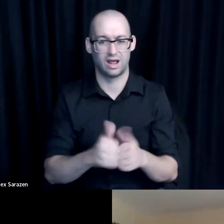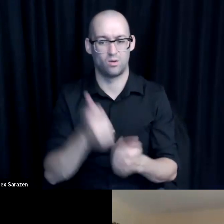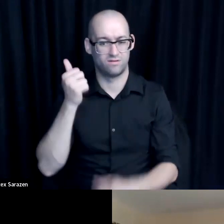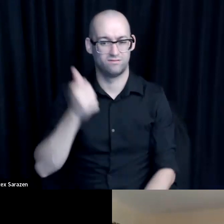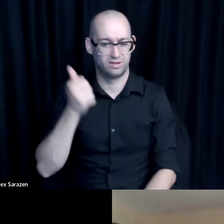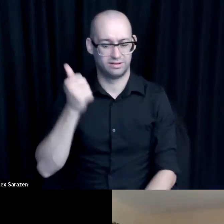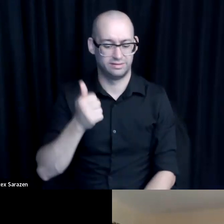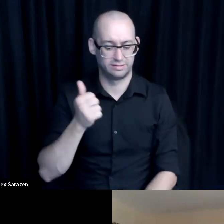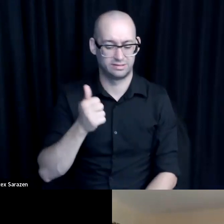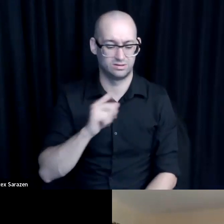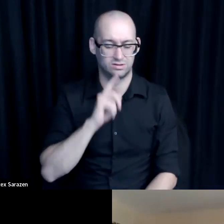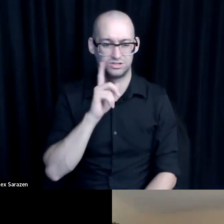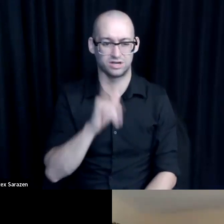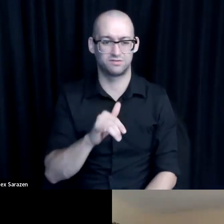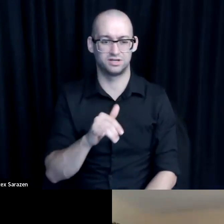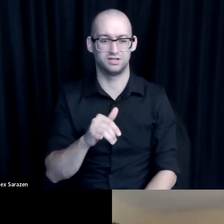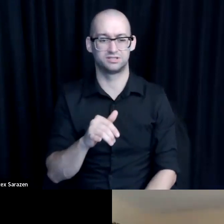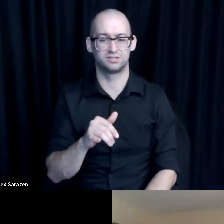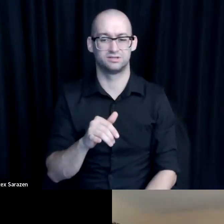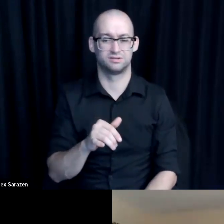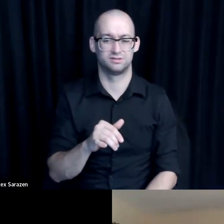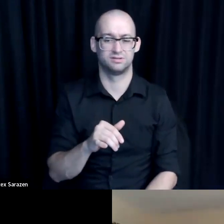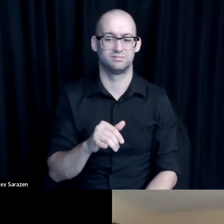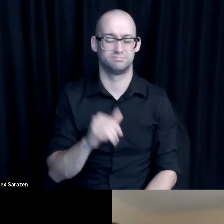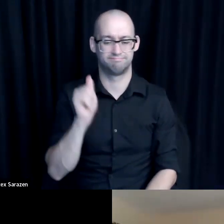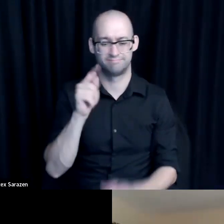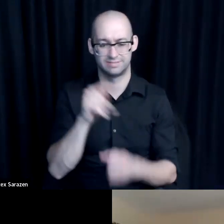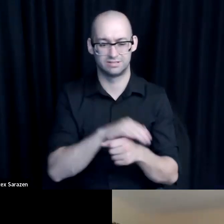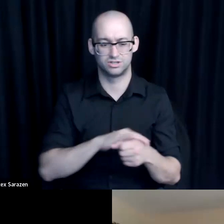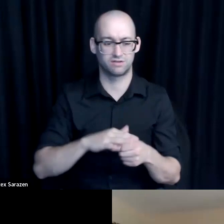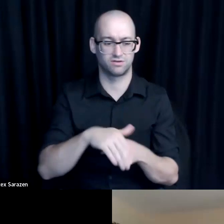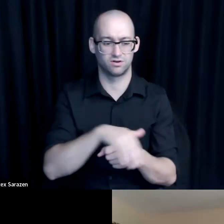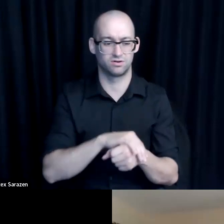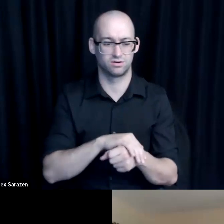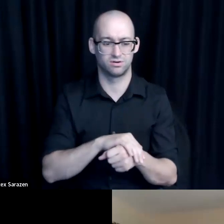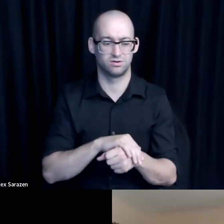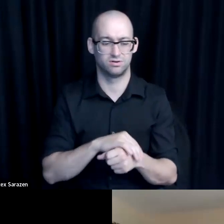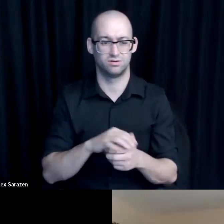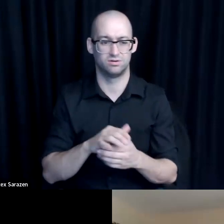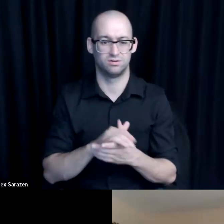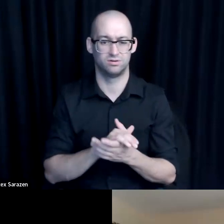really at the at the regional and local level through trusted partners like